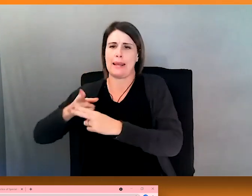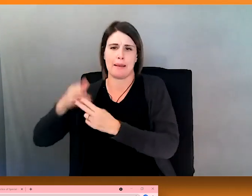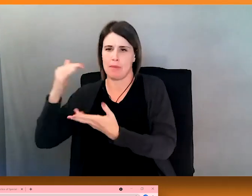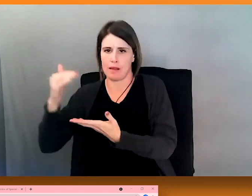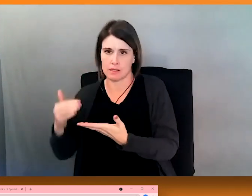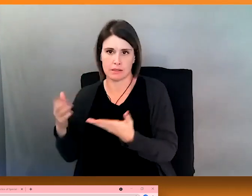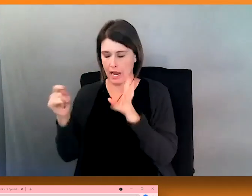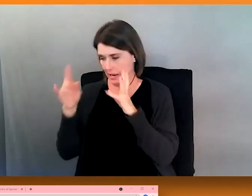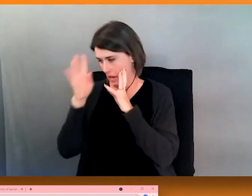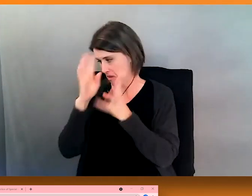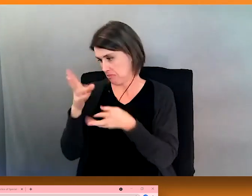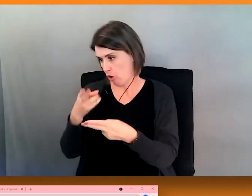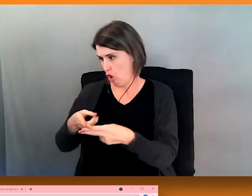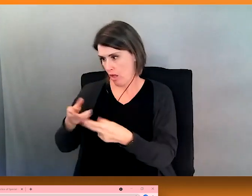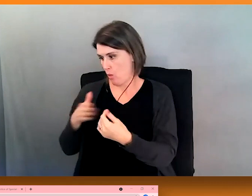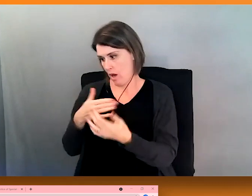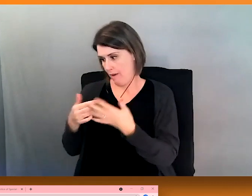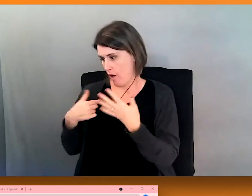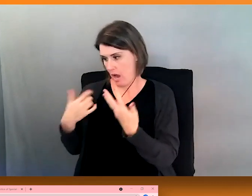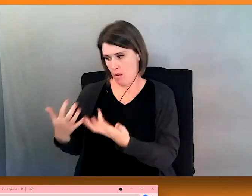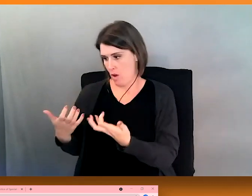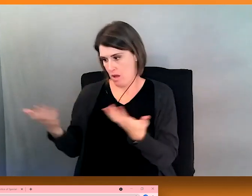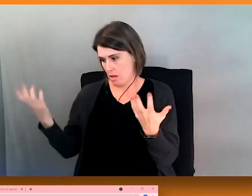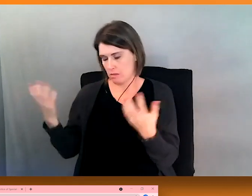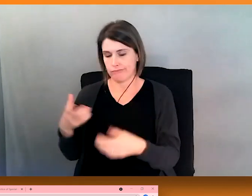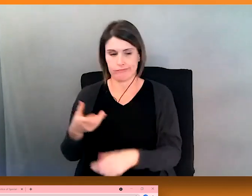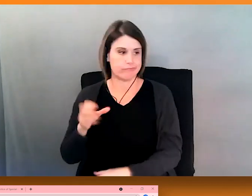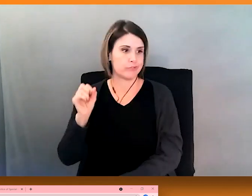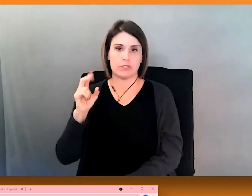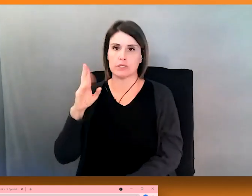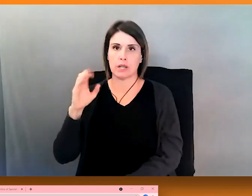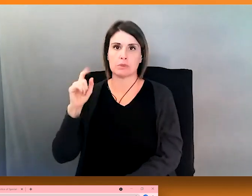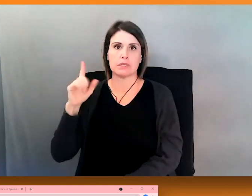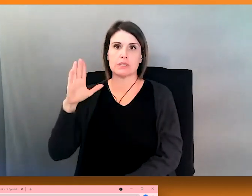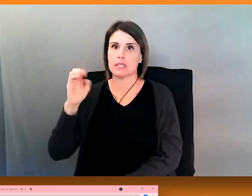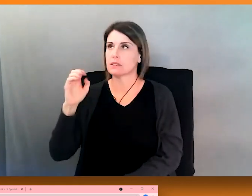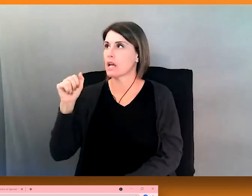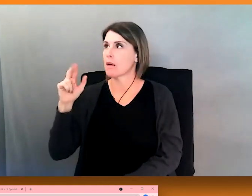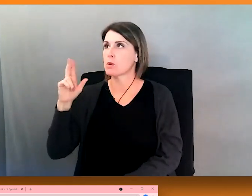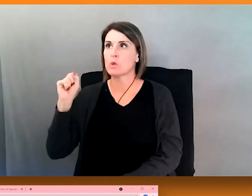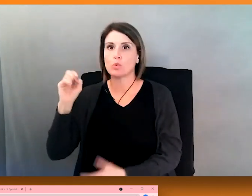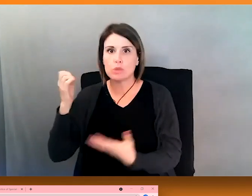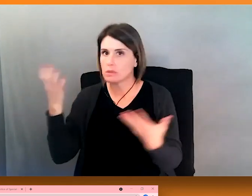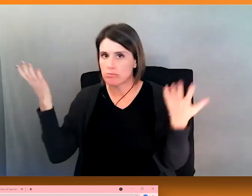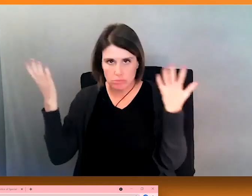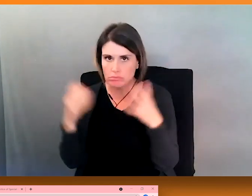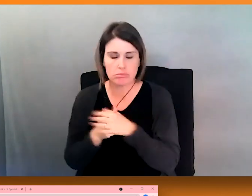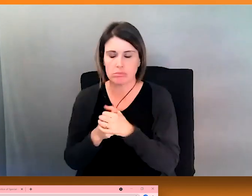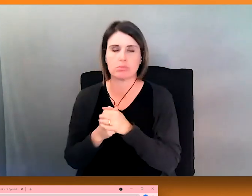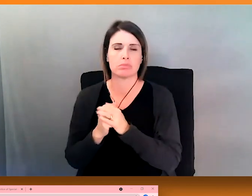You can name it whatever you want. Let's just say, "Substance abuse,"